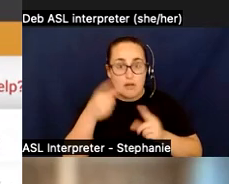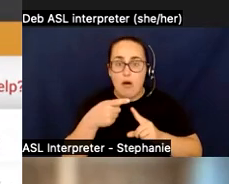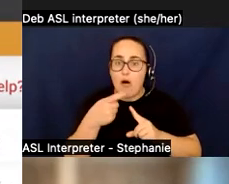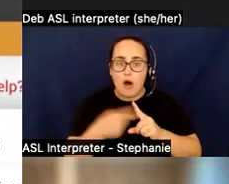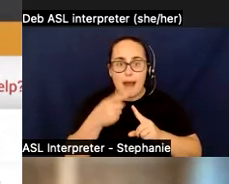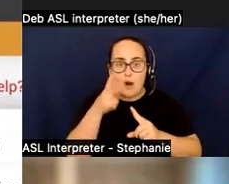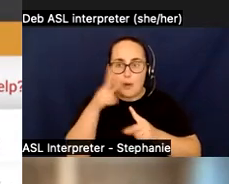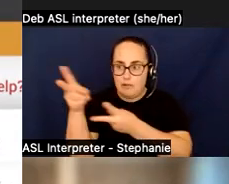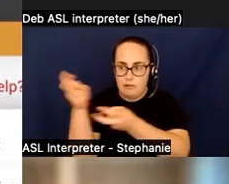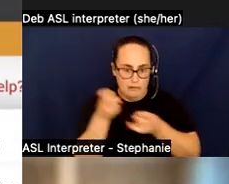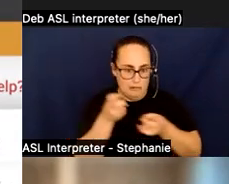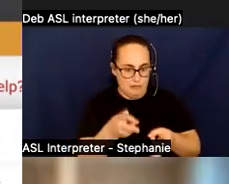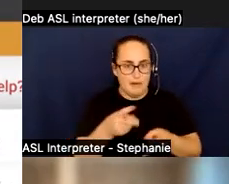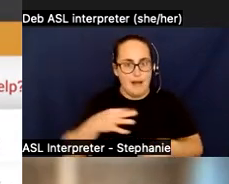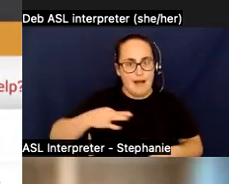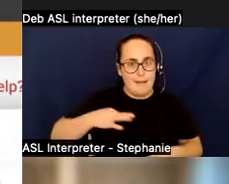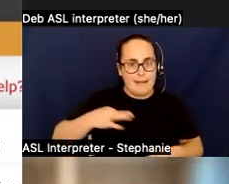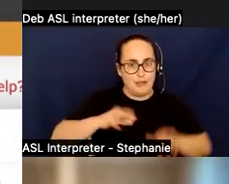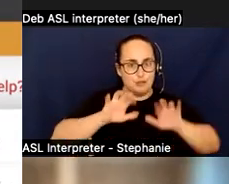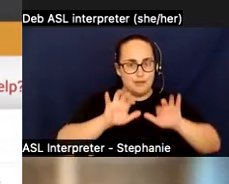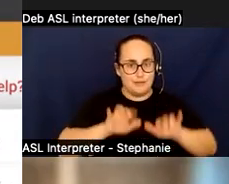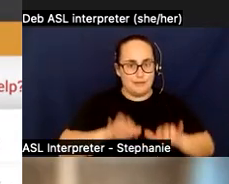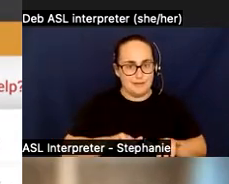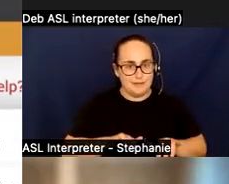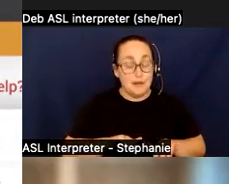You can change it after you've started your application, but you cannot change